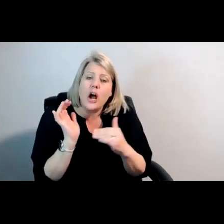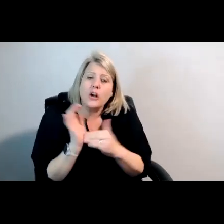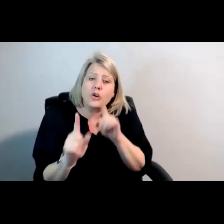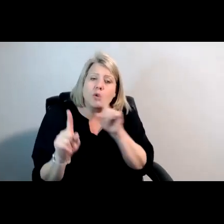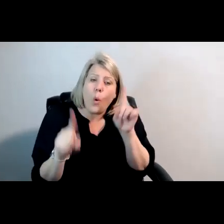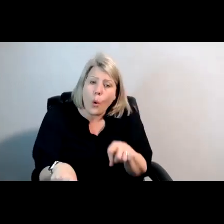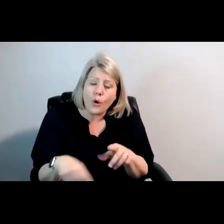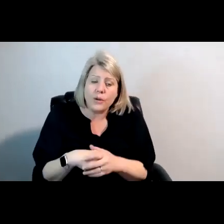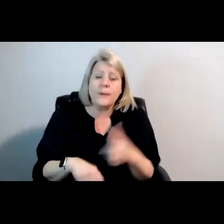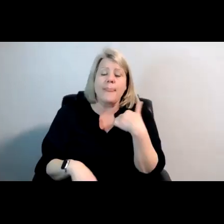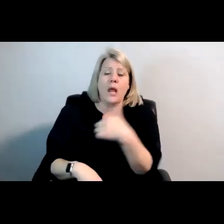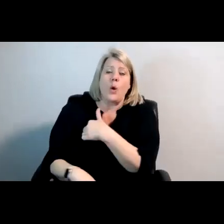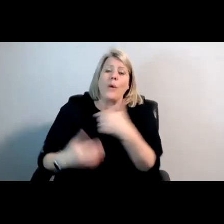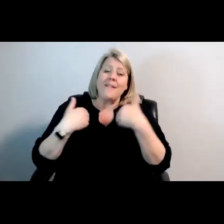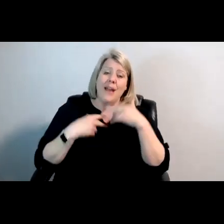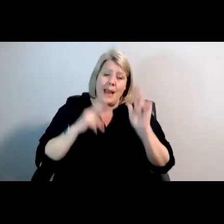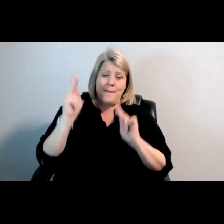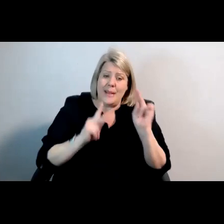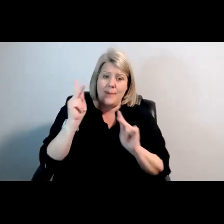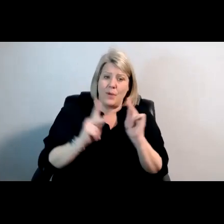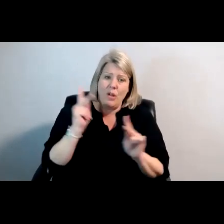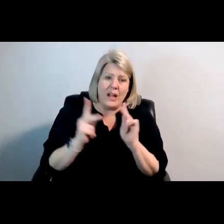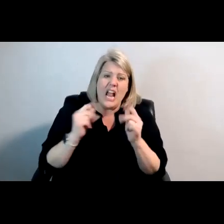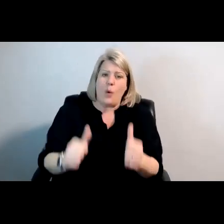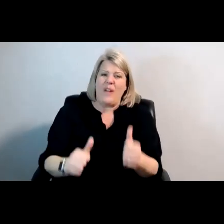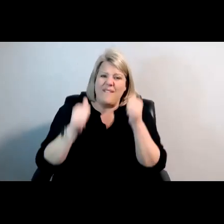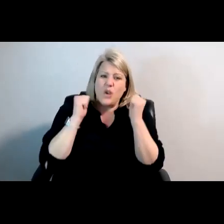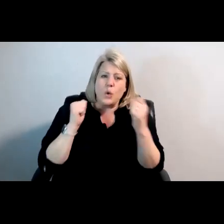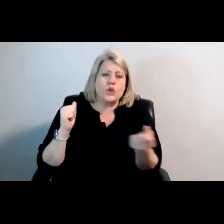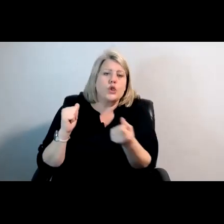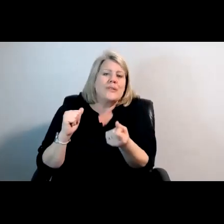who have refused to take some of their psych medications